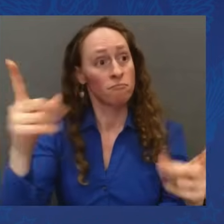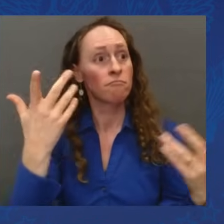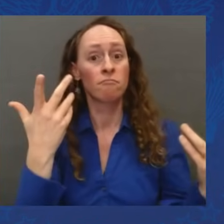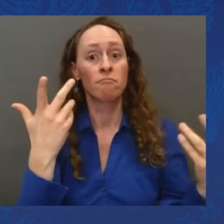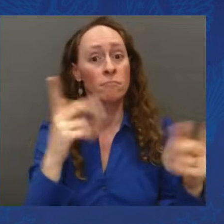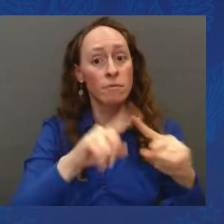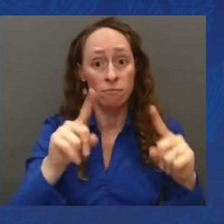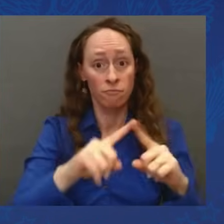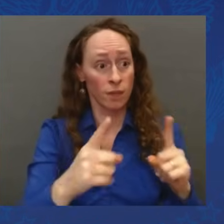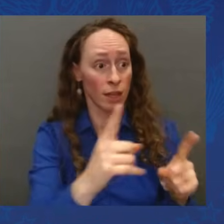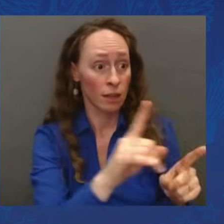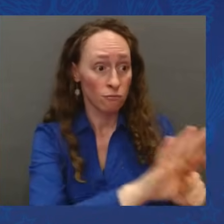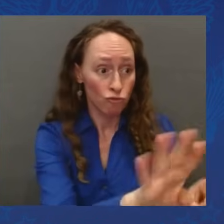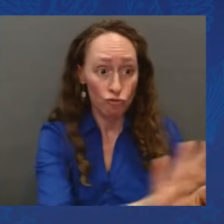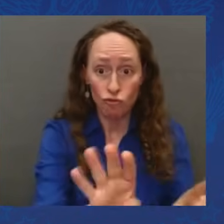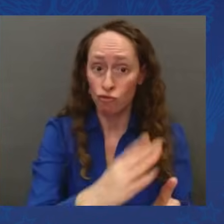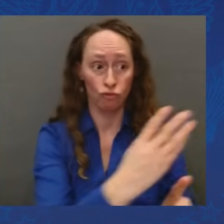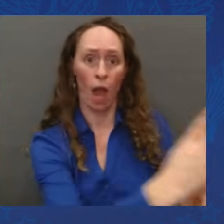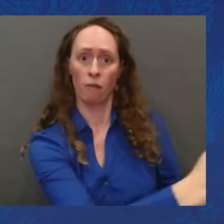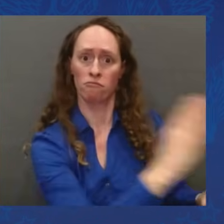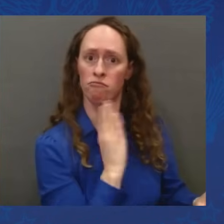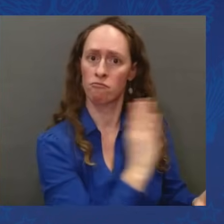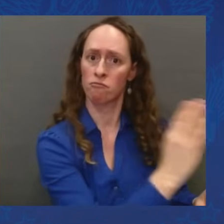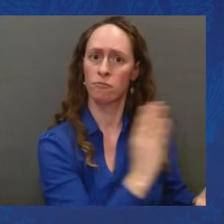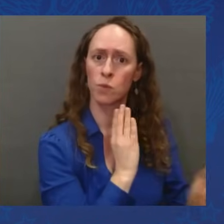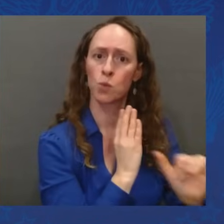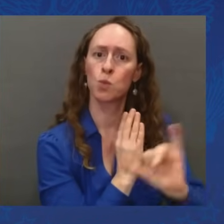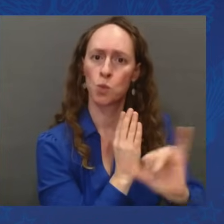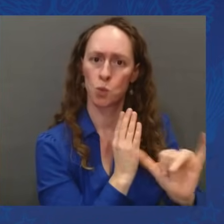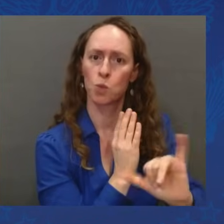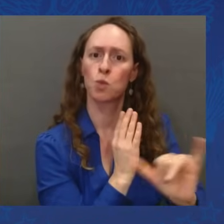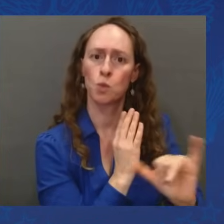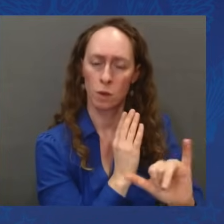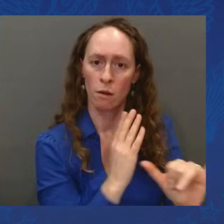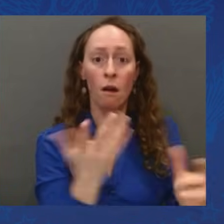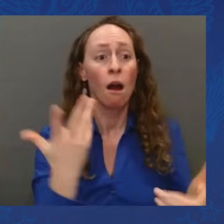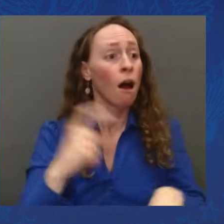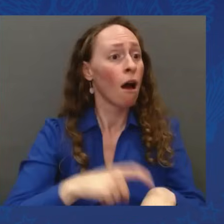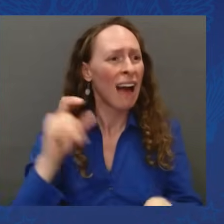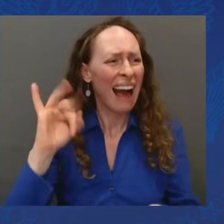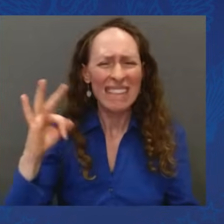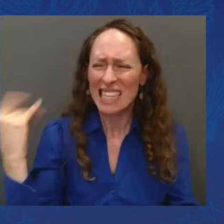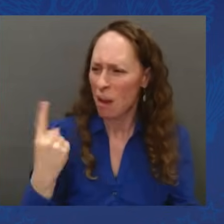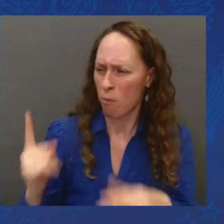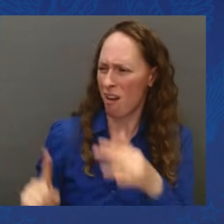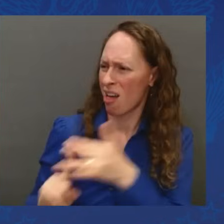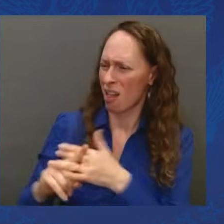call directly, and we'd be heard immediately. And that's -- now I'd like to be able to take some questions, if I may.